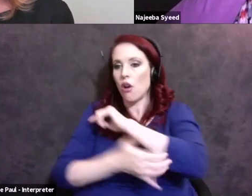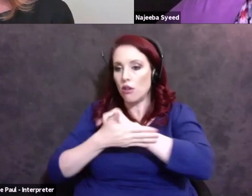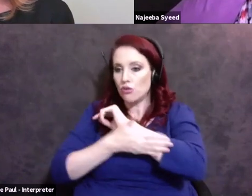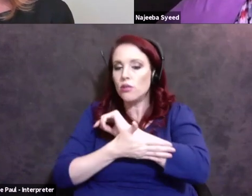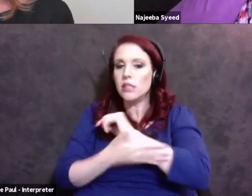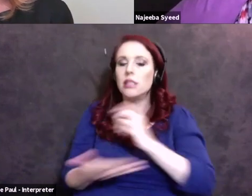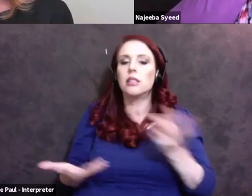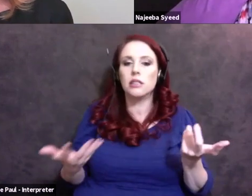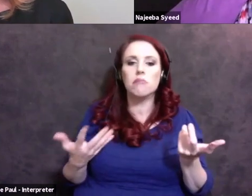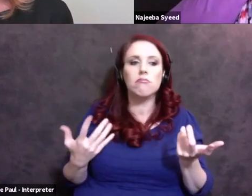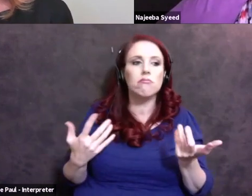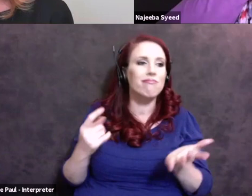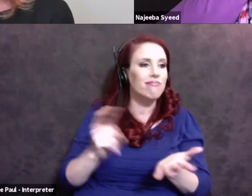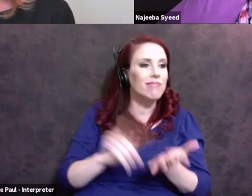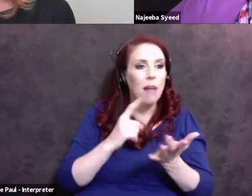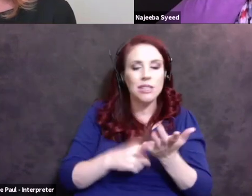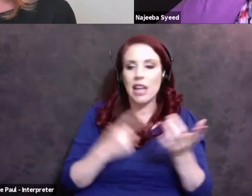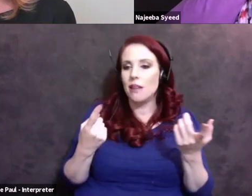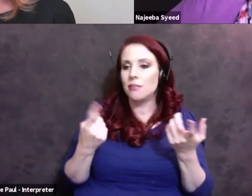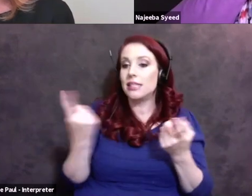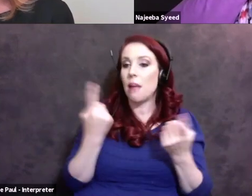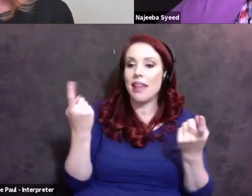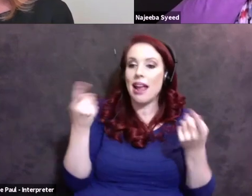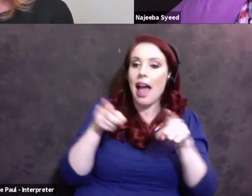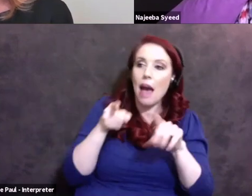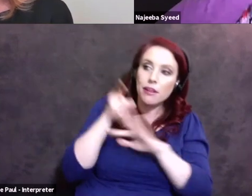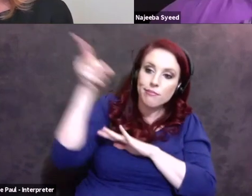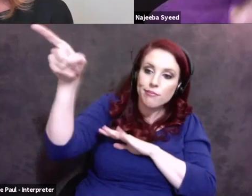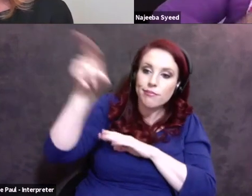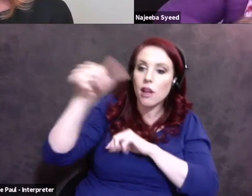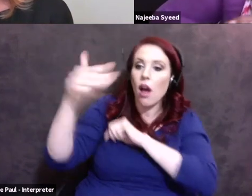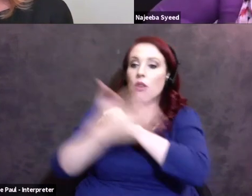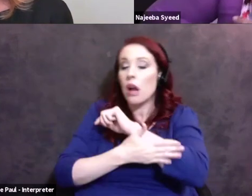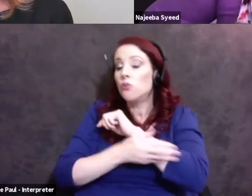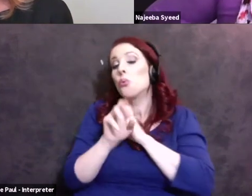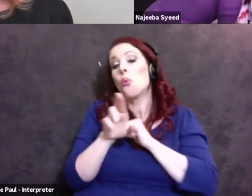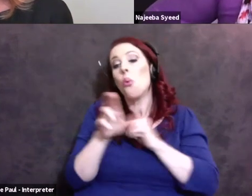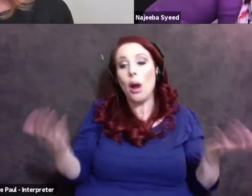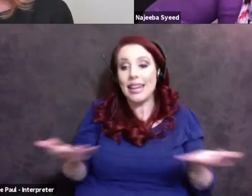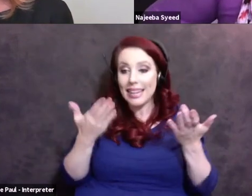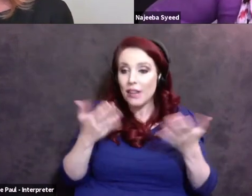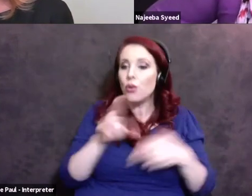incidents happen abroad, or they happen even here in the United States between communities,